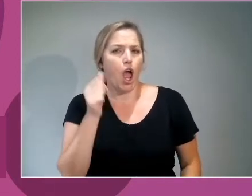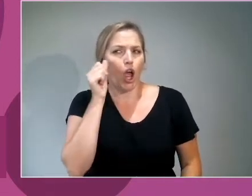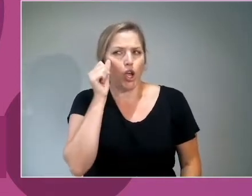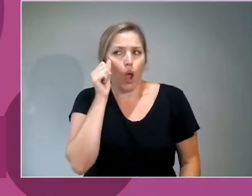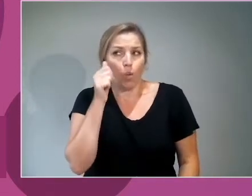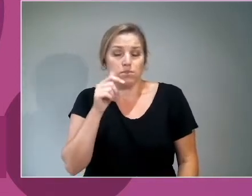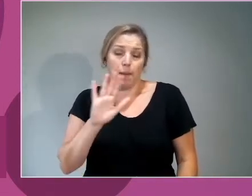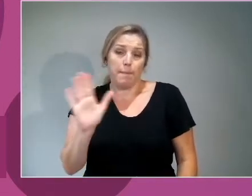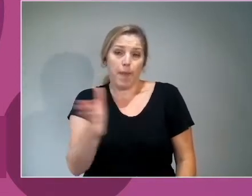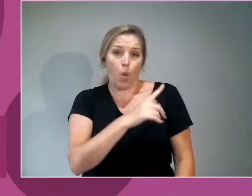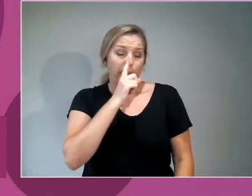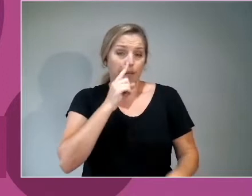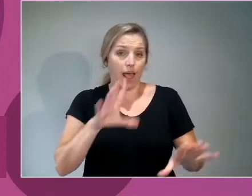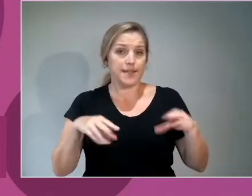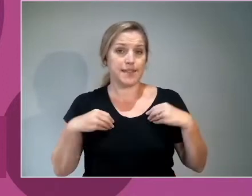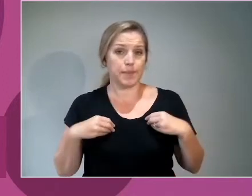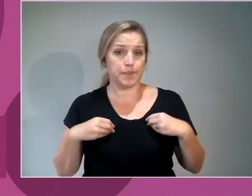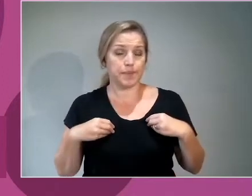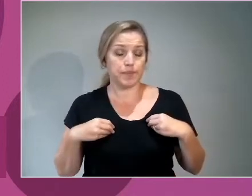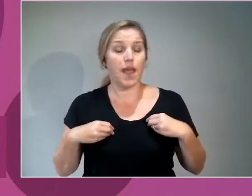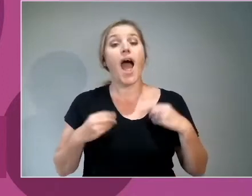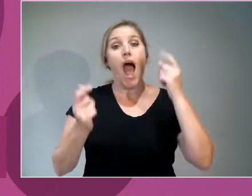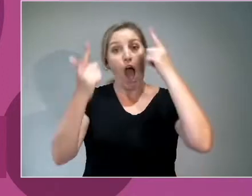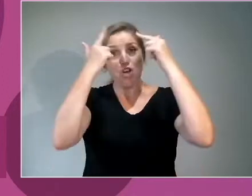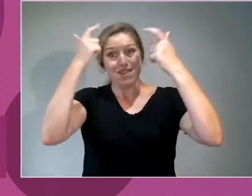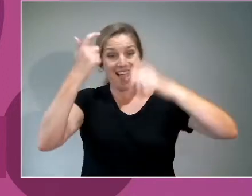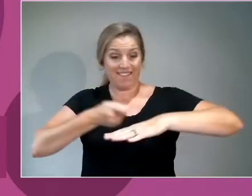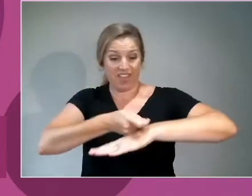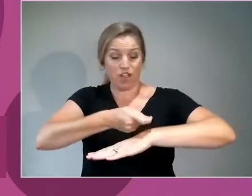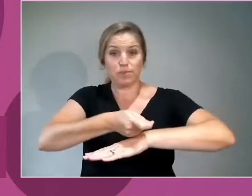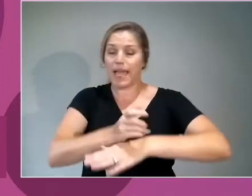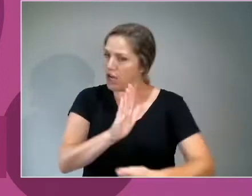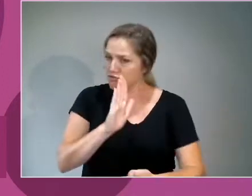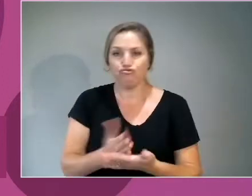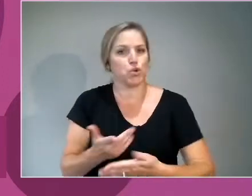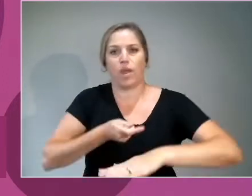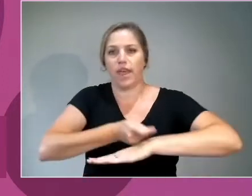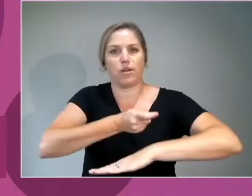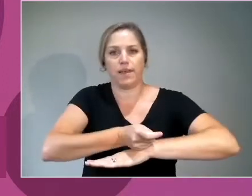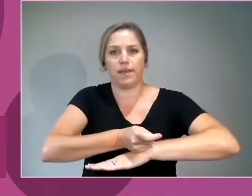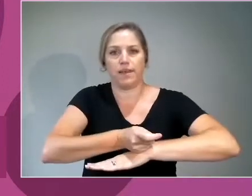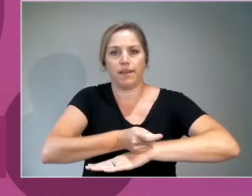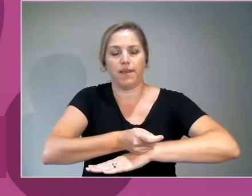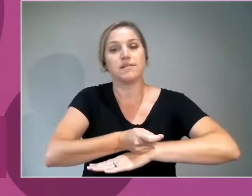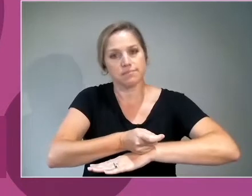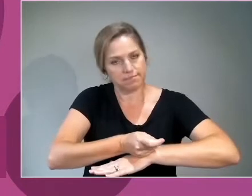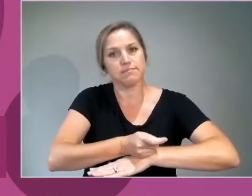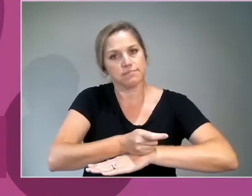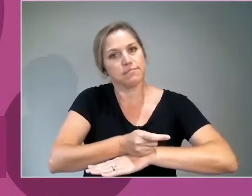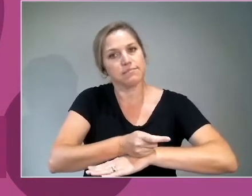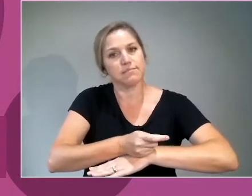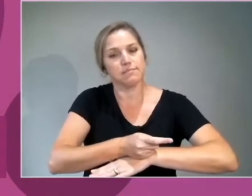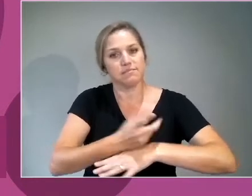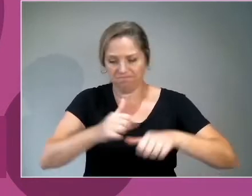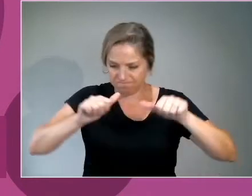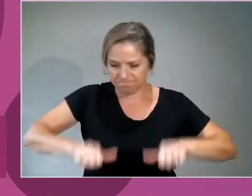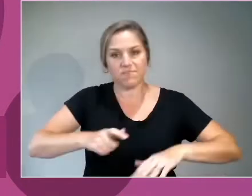creative therapy is a vital therapy and vital as a part of our system as we go towards recovery.